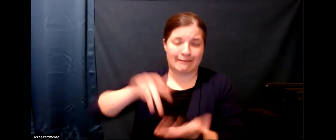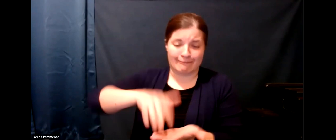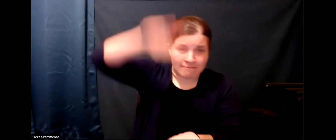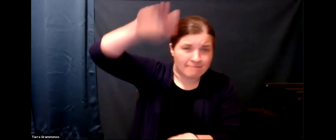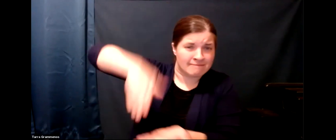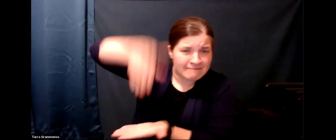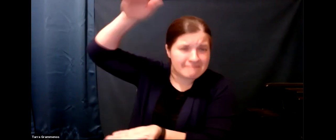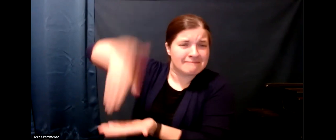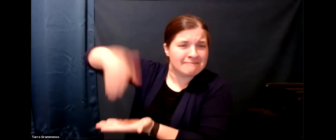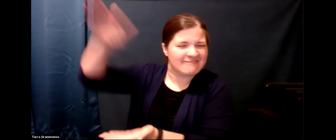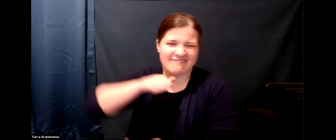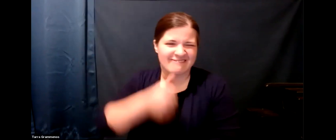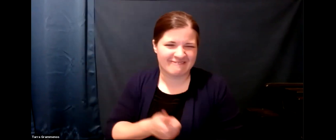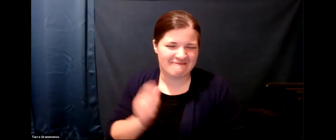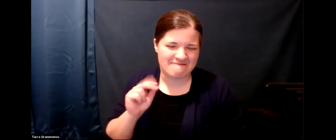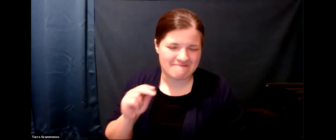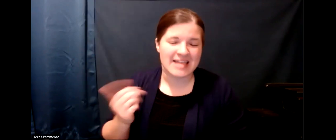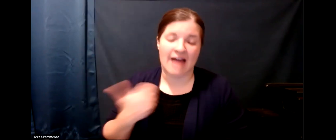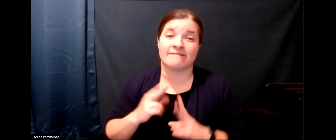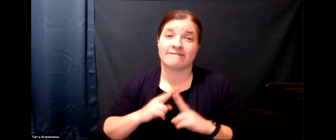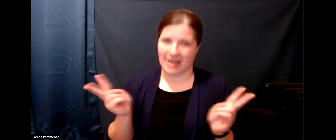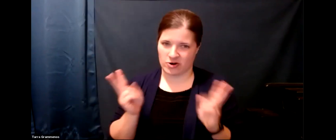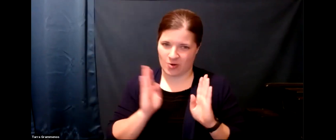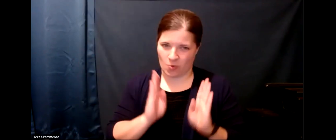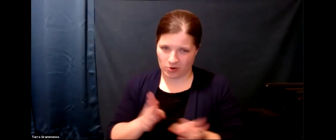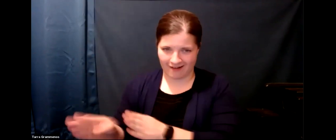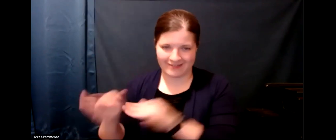We have a very organized system in Ramsey County.